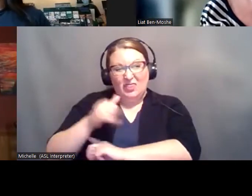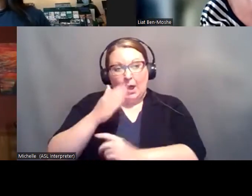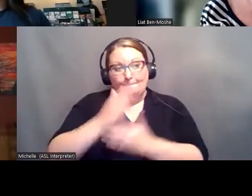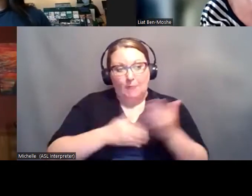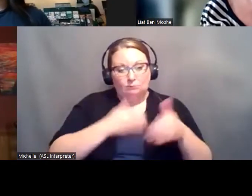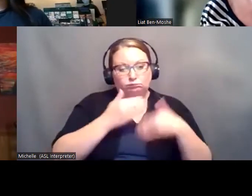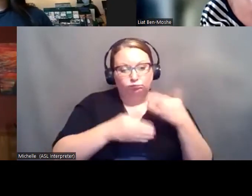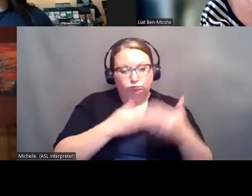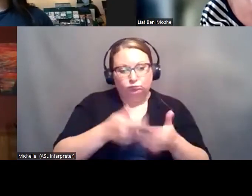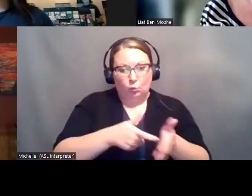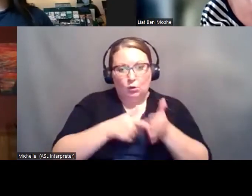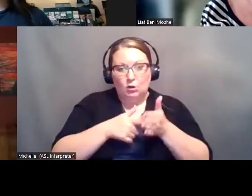I would say about five years.